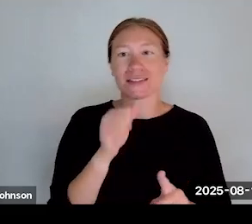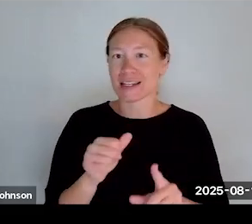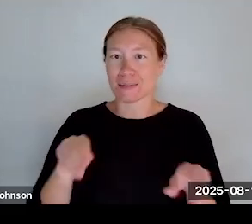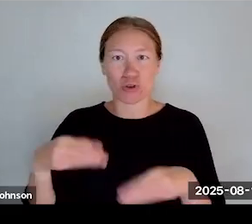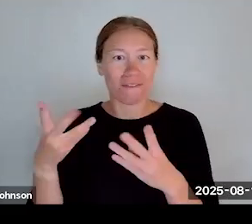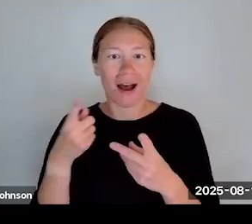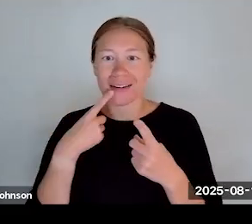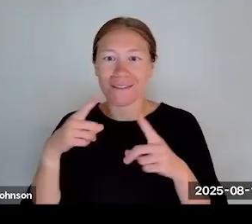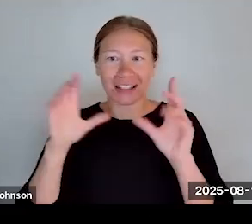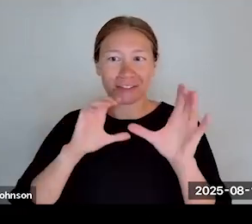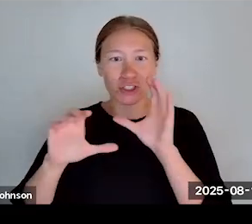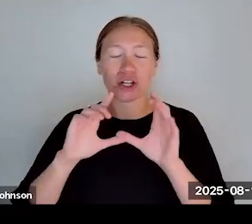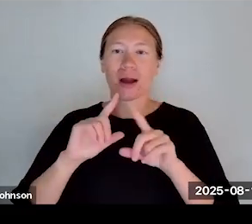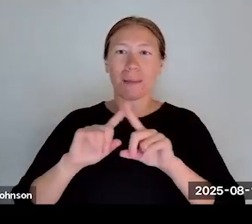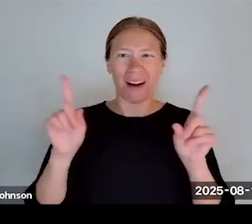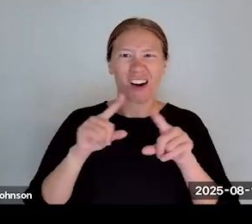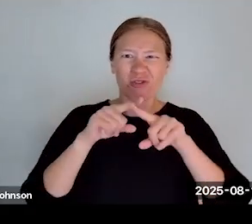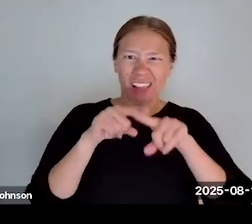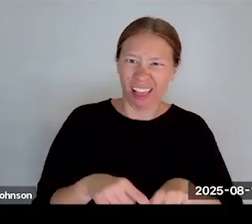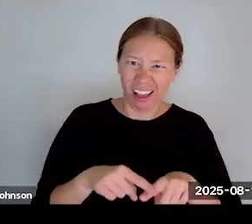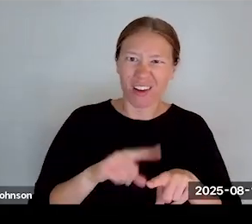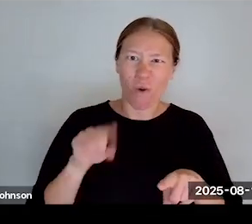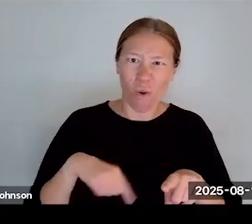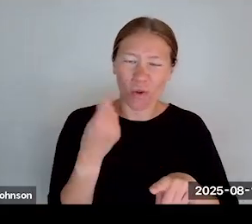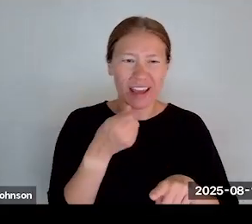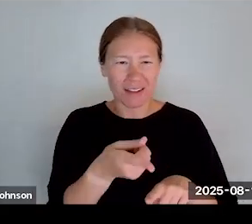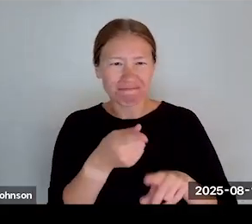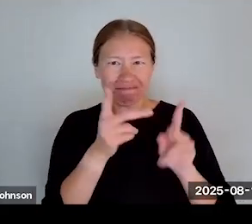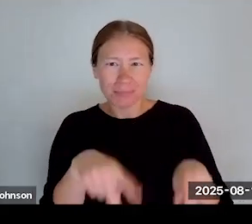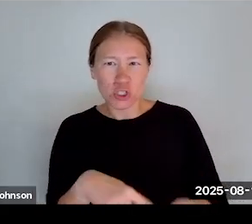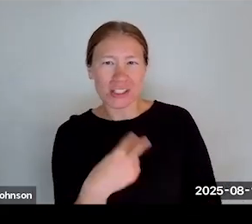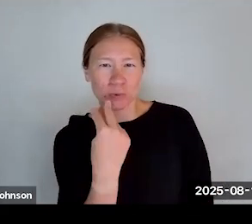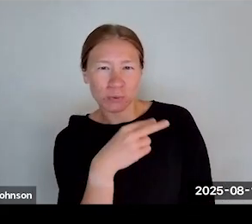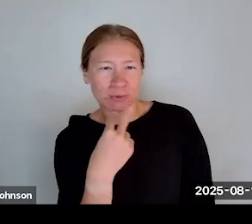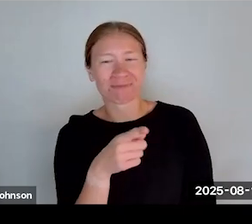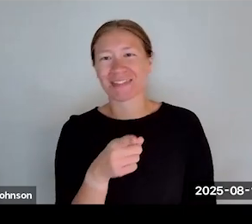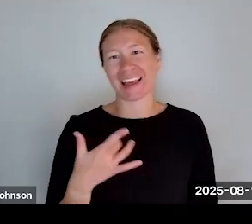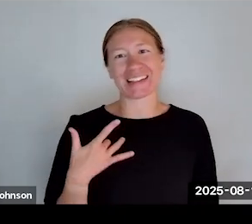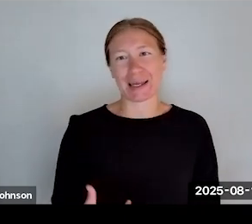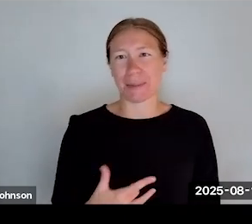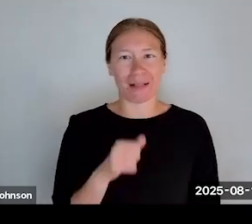but relied solely upon the individual to lip read, they would likely not obtain any of the important information